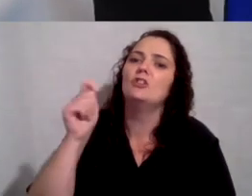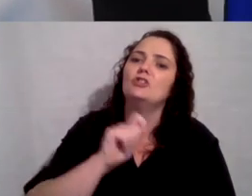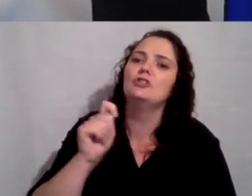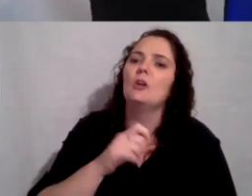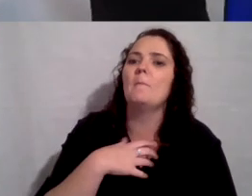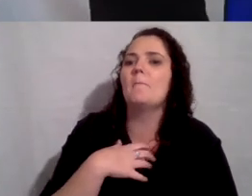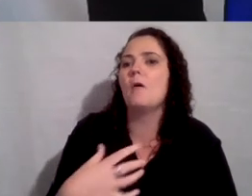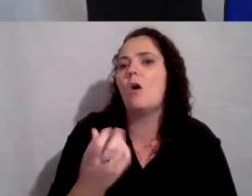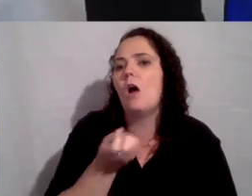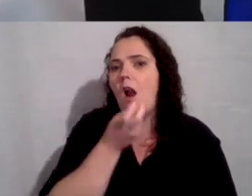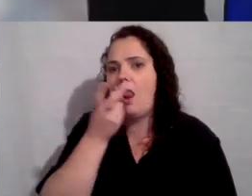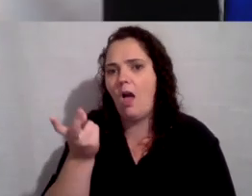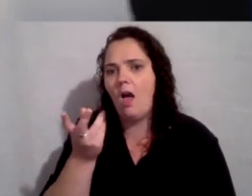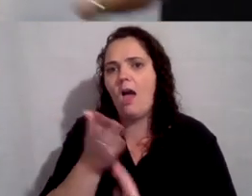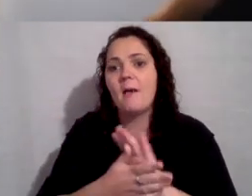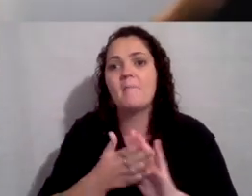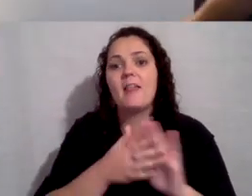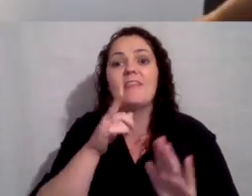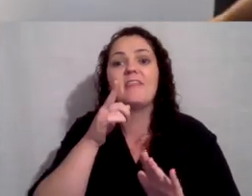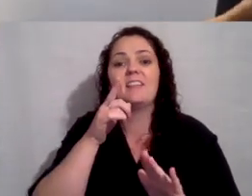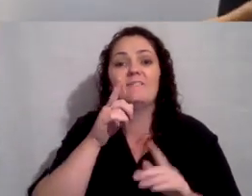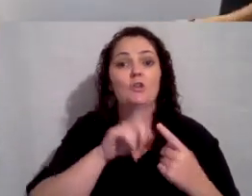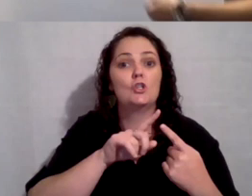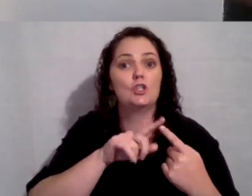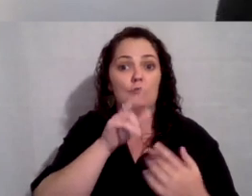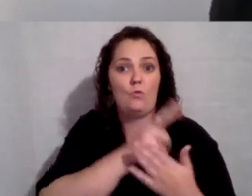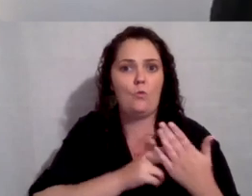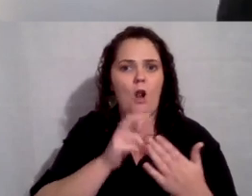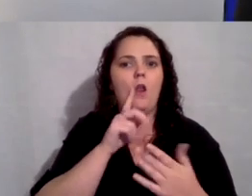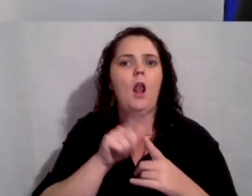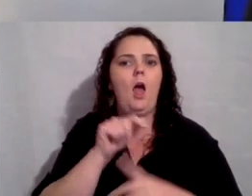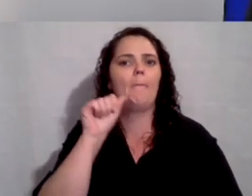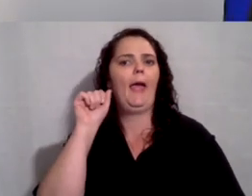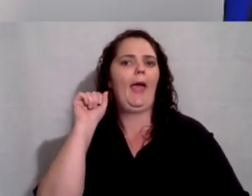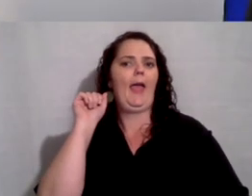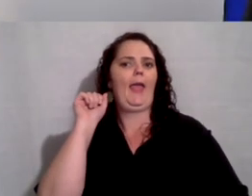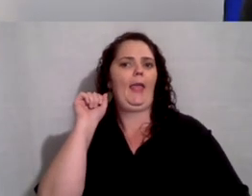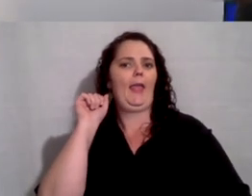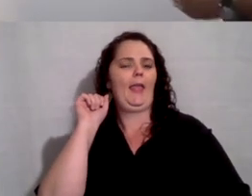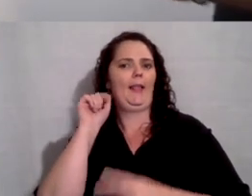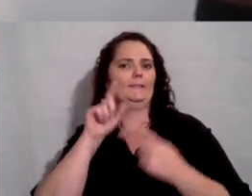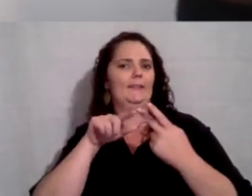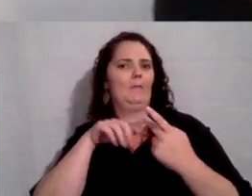to push it back in space so it seems to be coming out from behind and the other body seems to be overlapping in front.